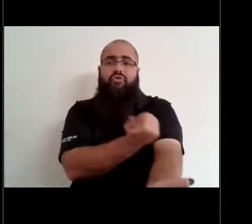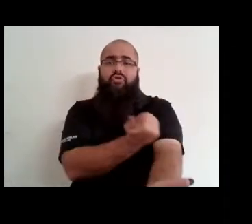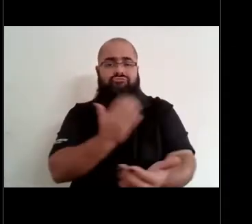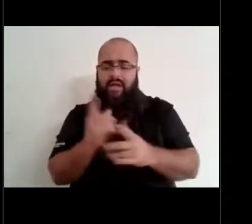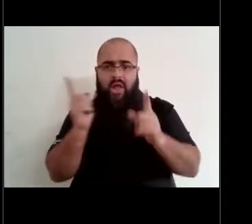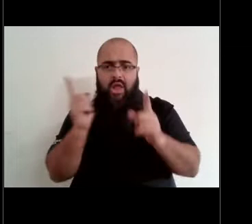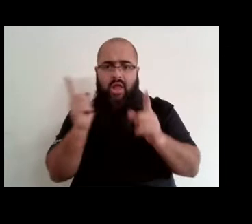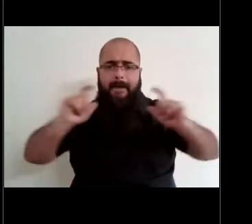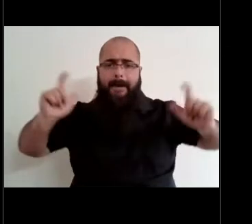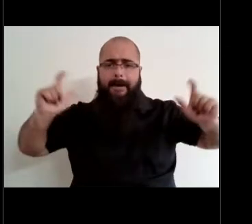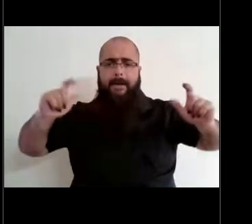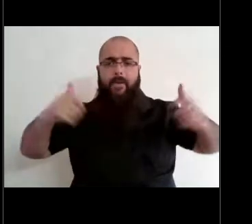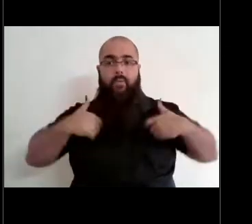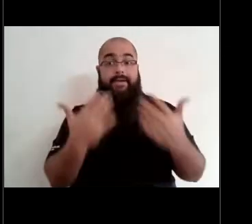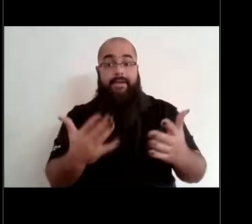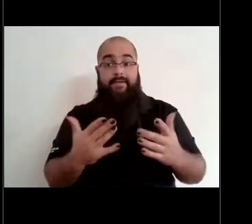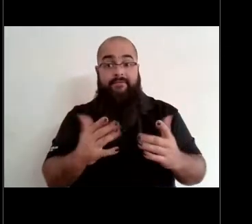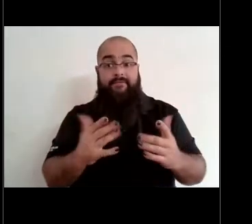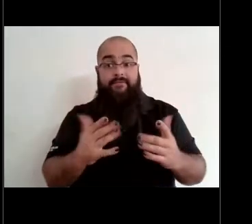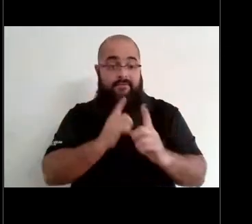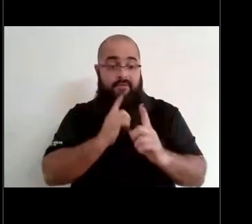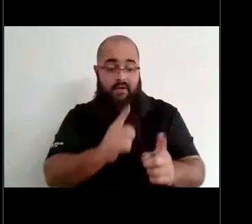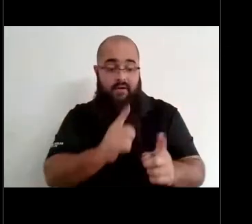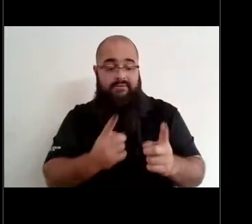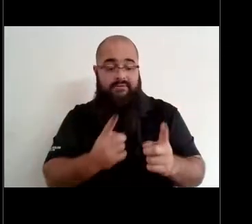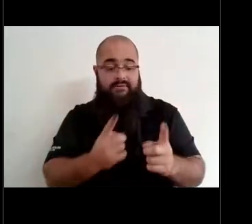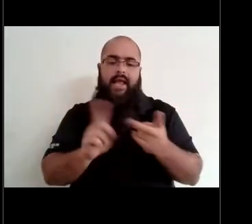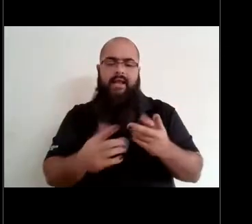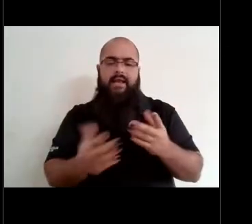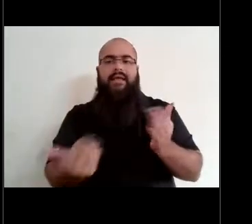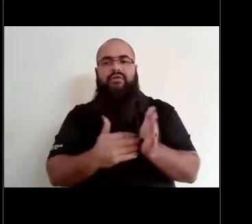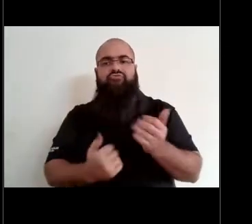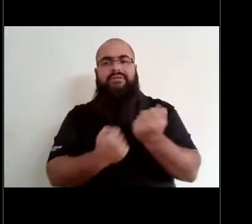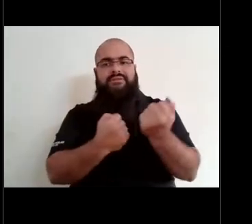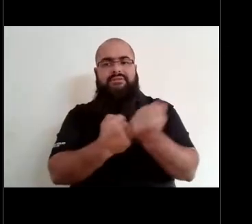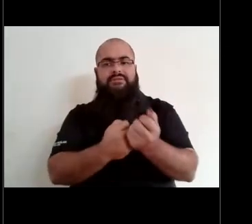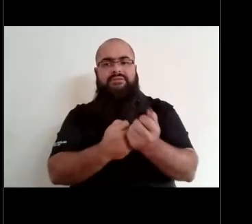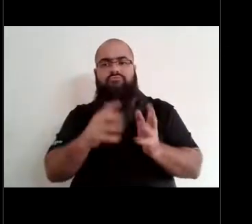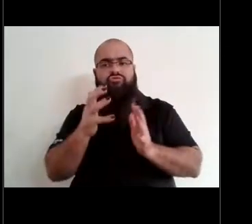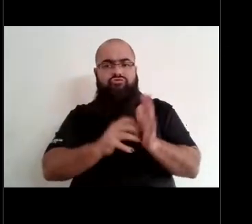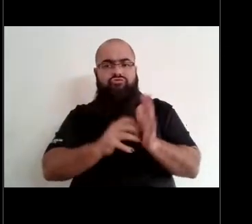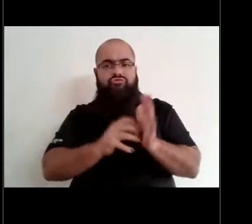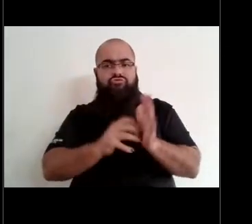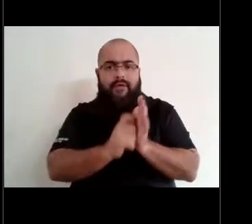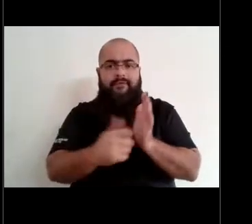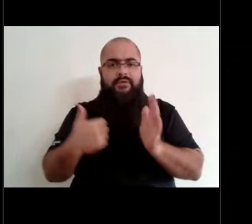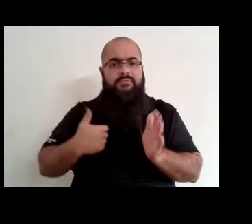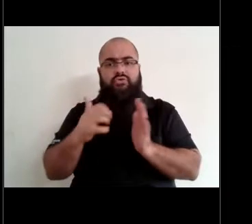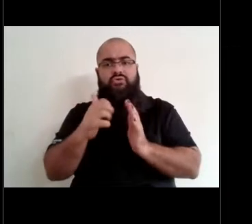we do assure them about the confidentiality aspects of their interaction with us when we're giving legal advice.